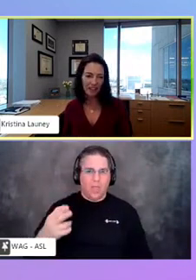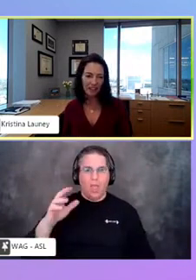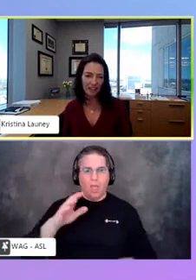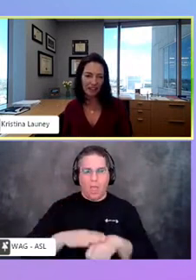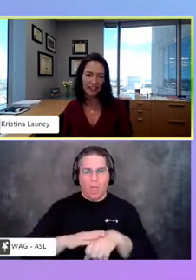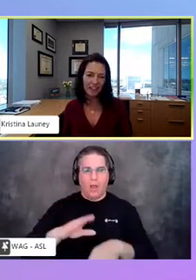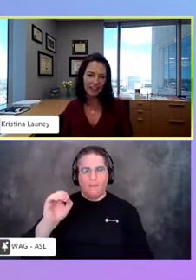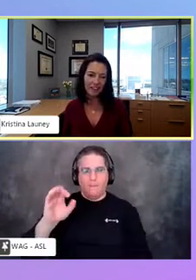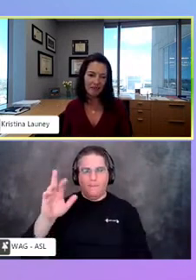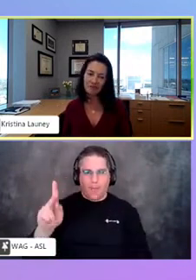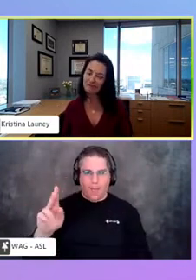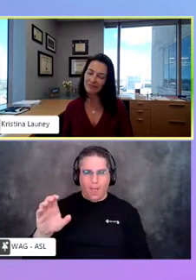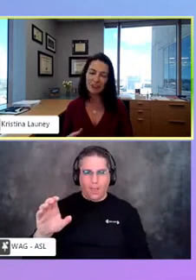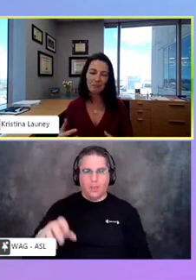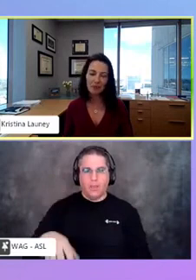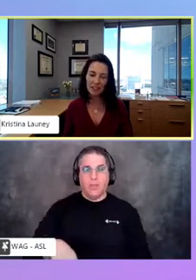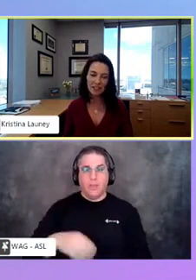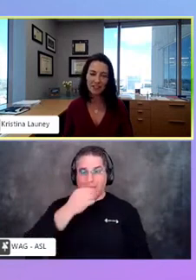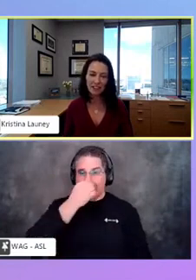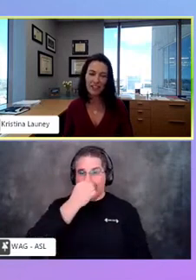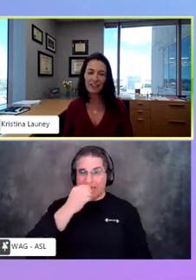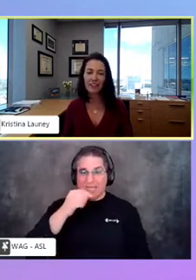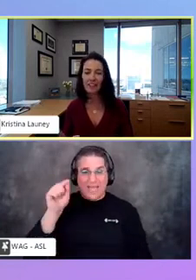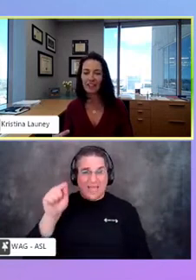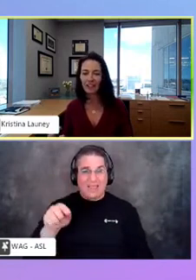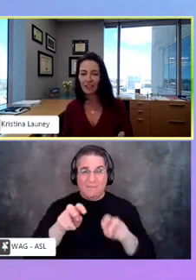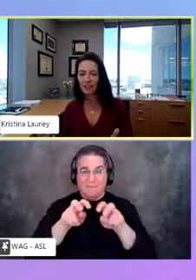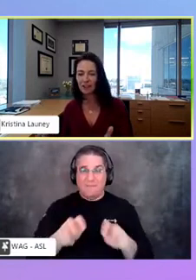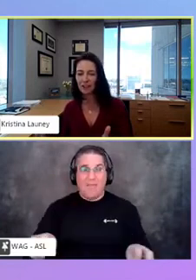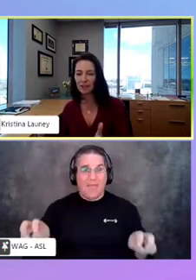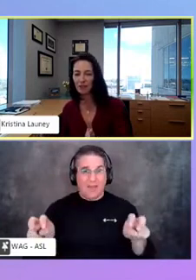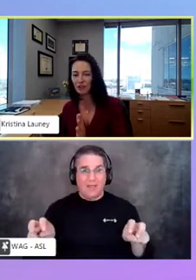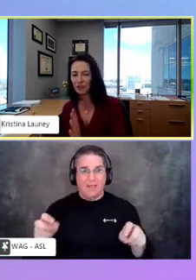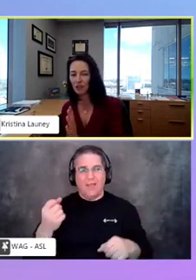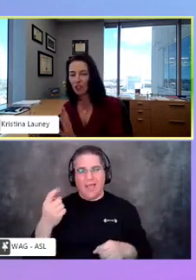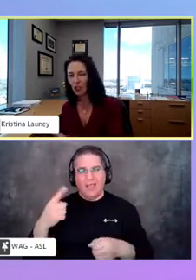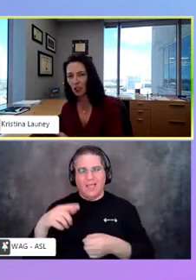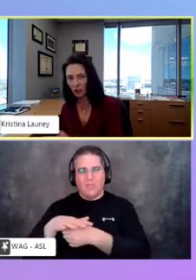concluded in 2022. There was a petition for hearing